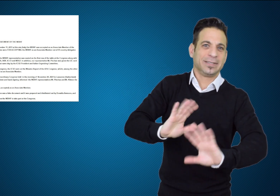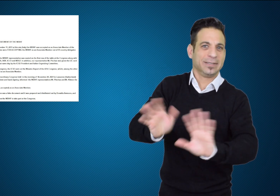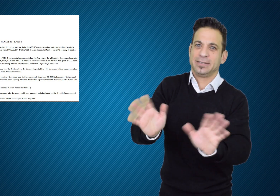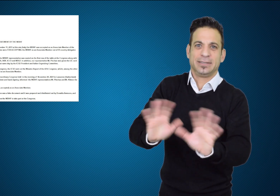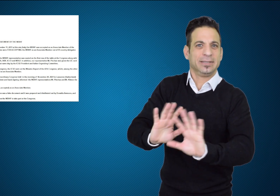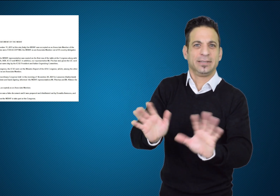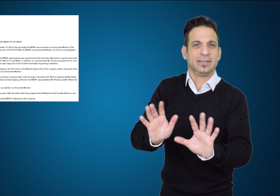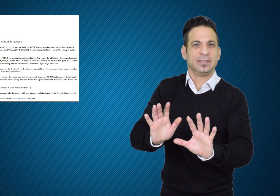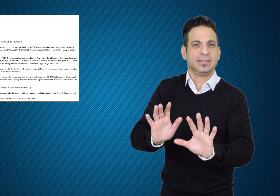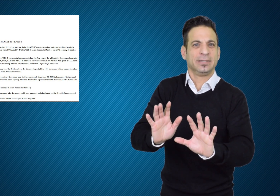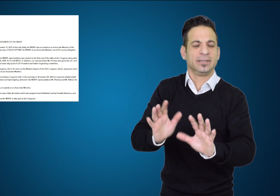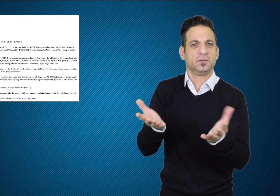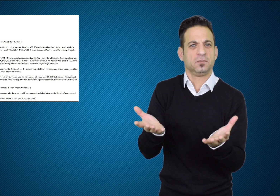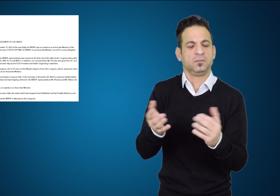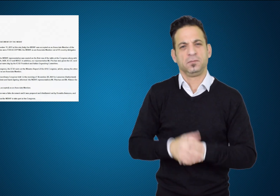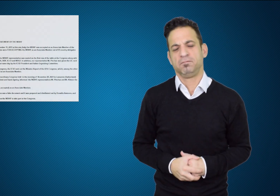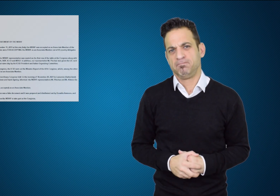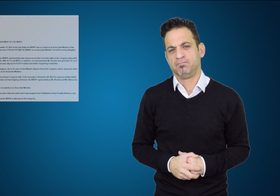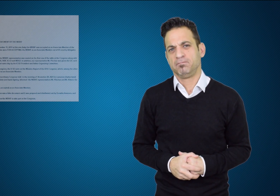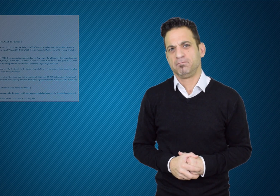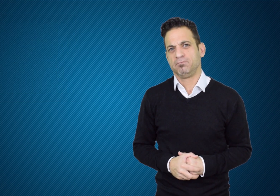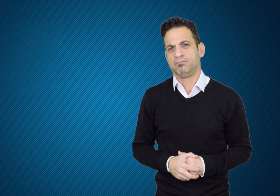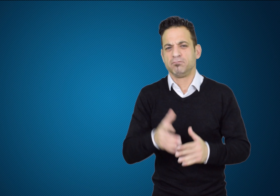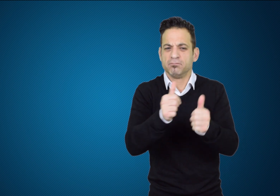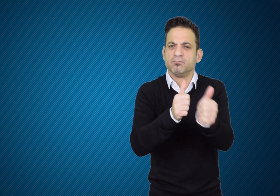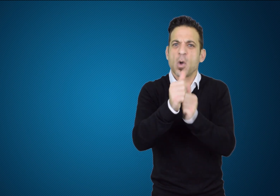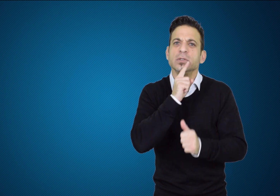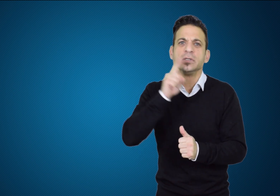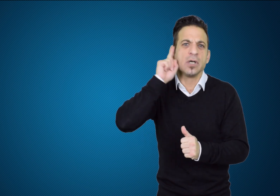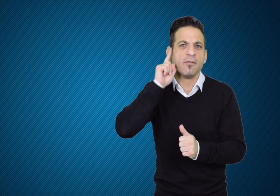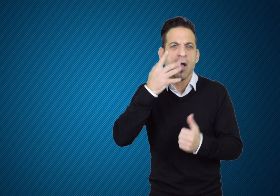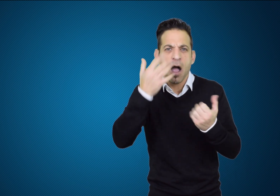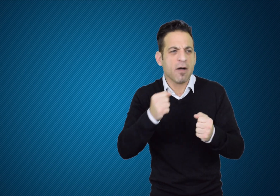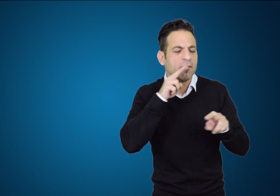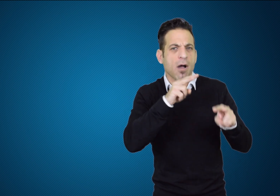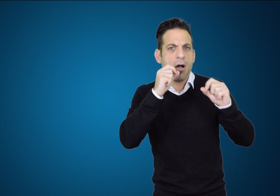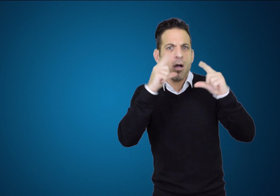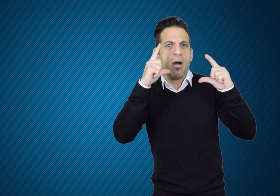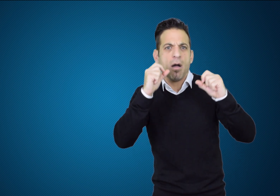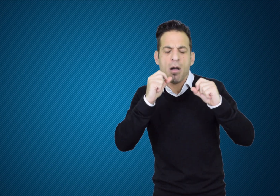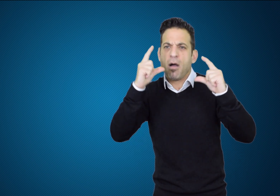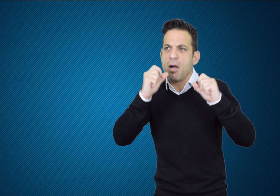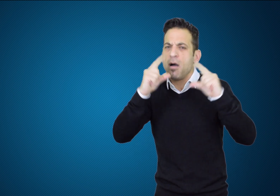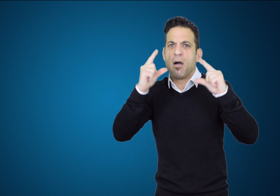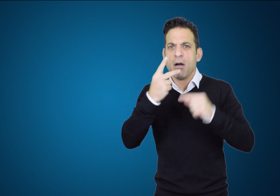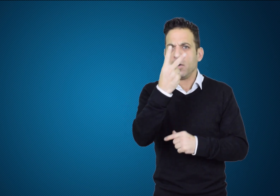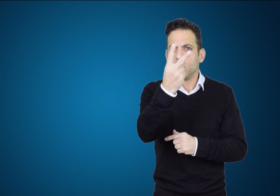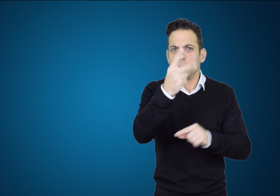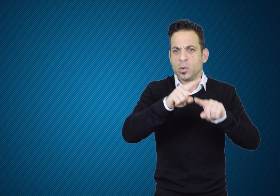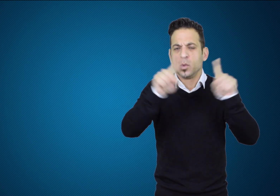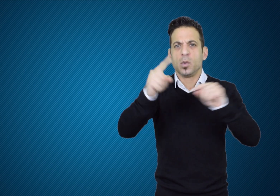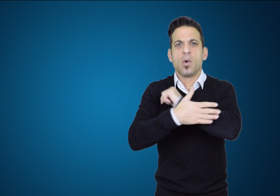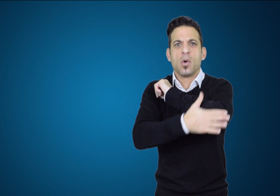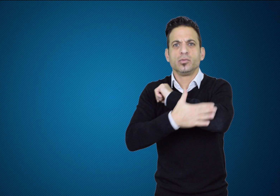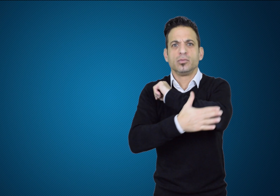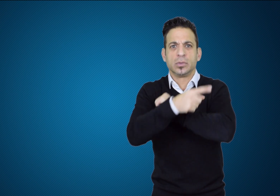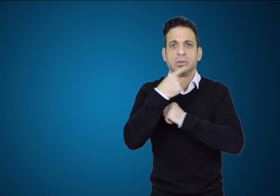to participate. SportsDeaf also learned of at least two other countries